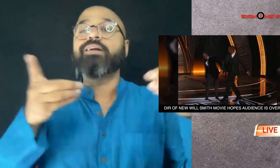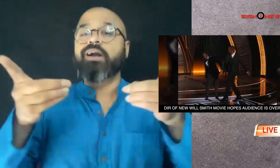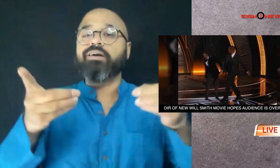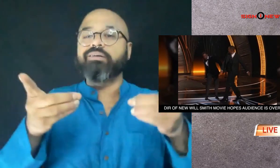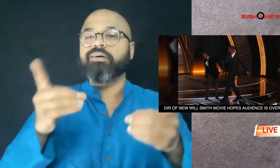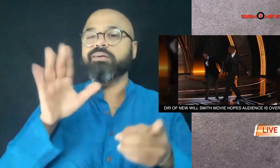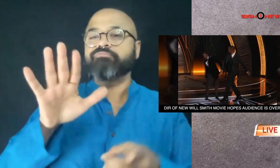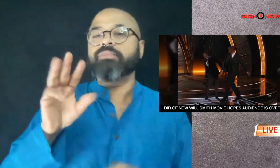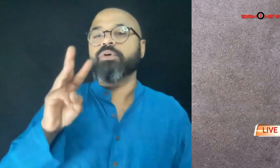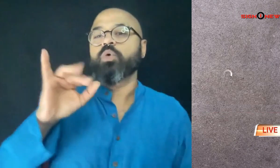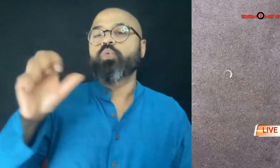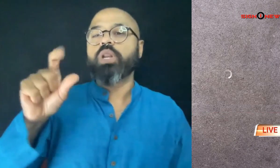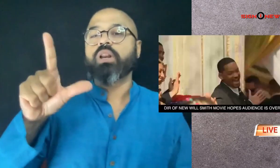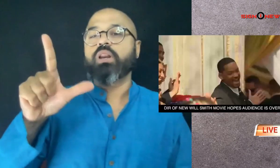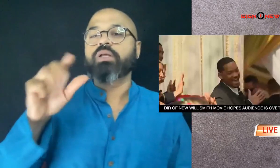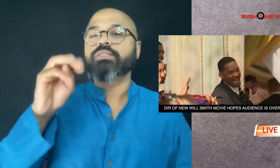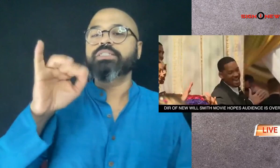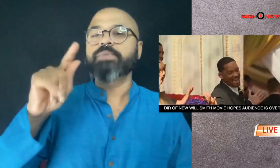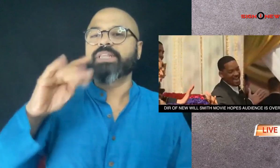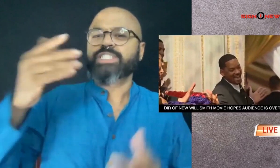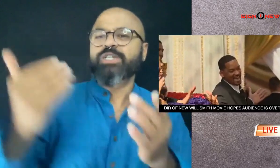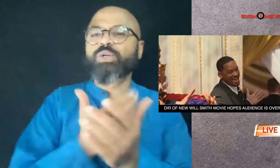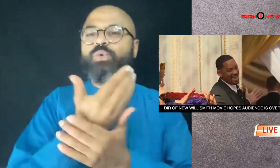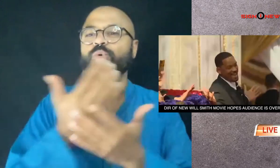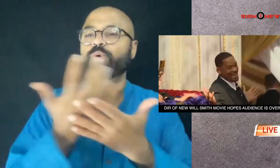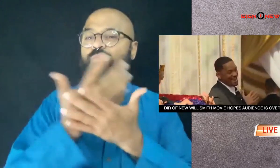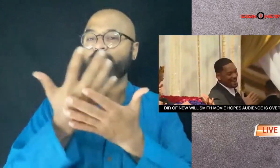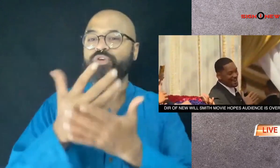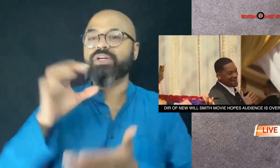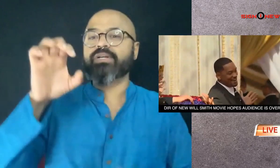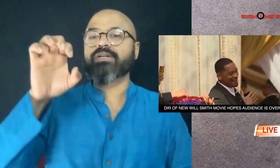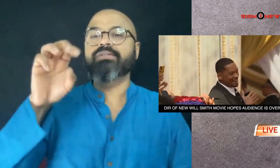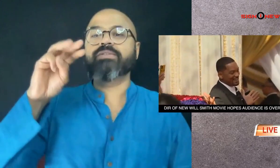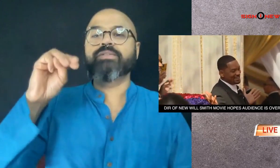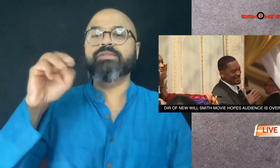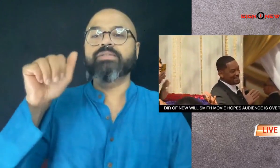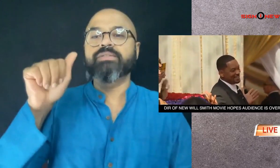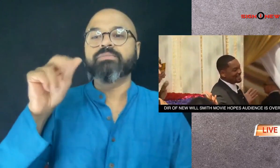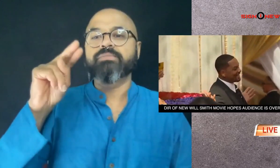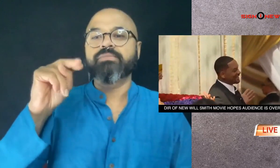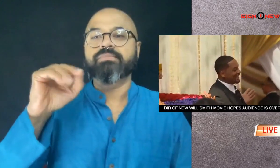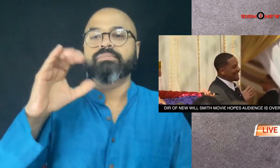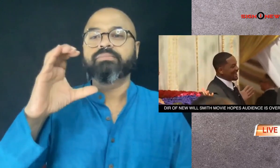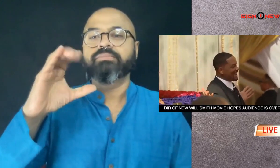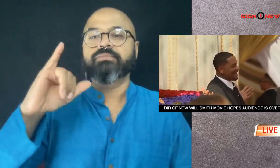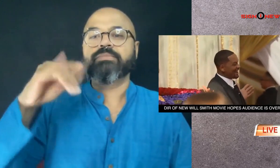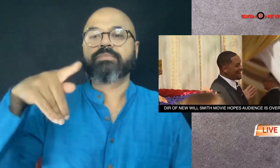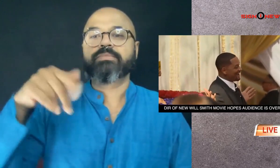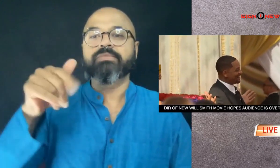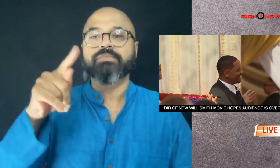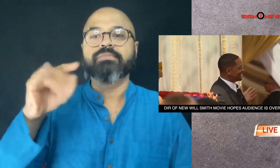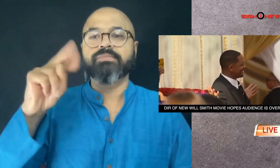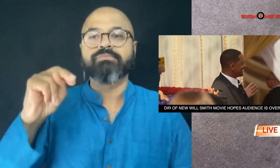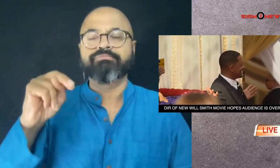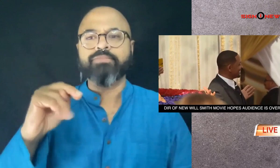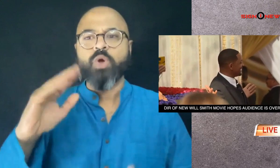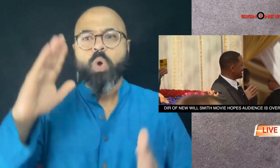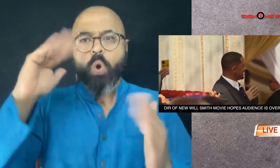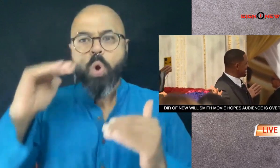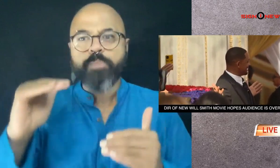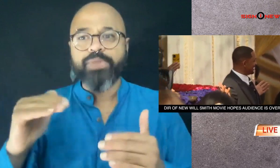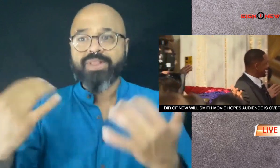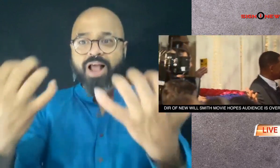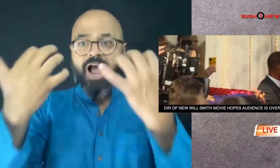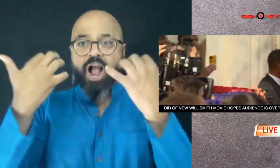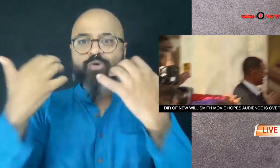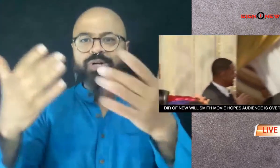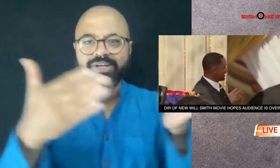well the director of Smith's new movie emancipation hopes audiences can move on from Smith's Oscar